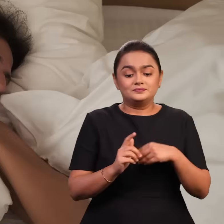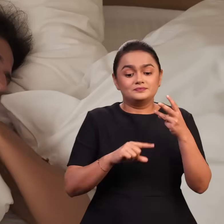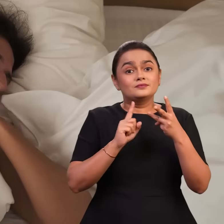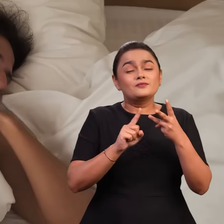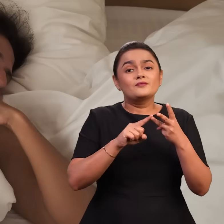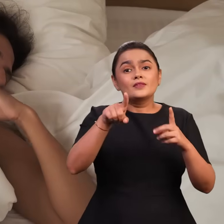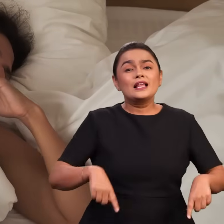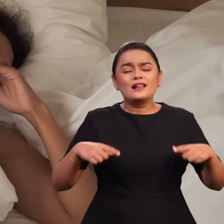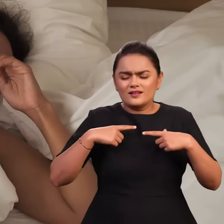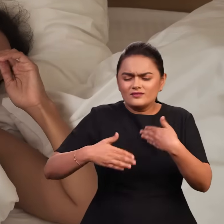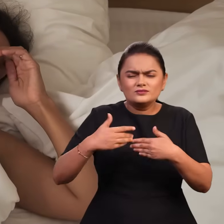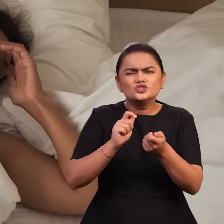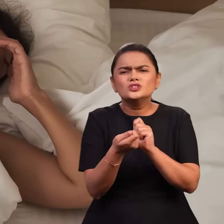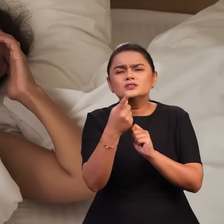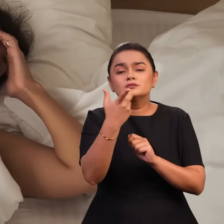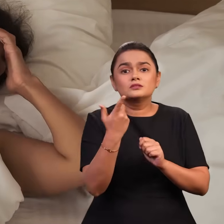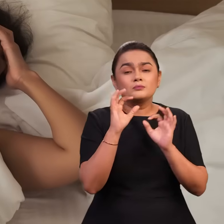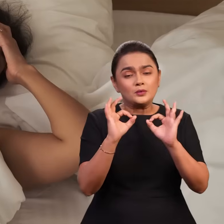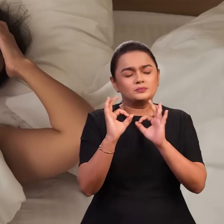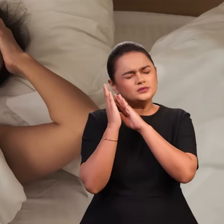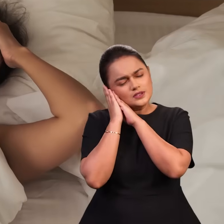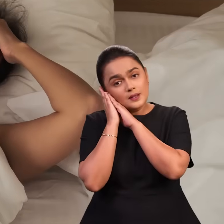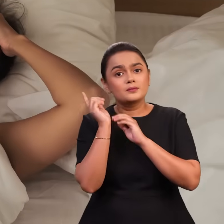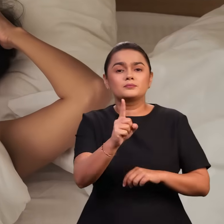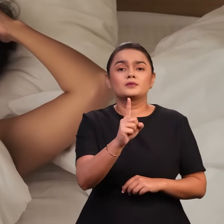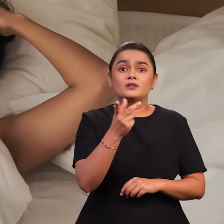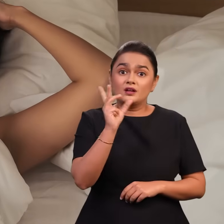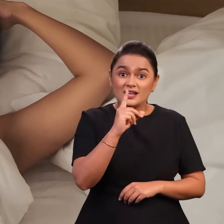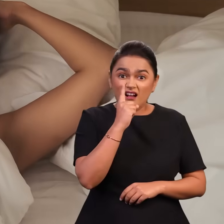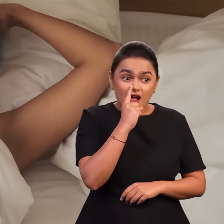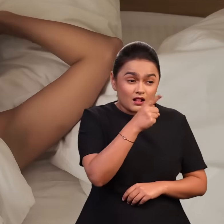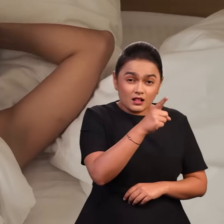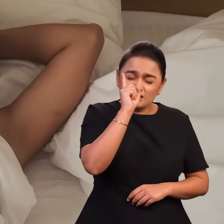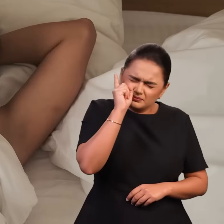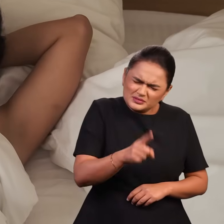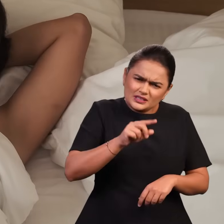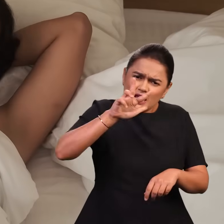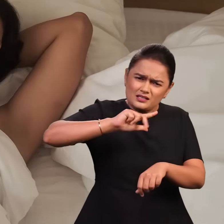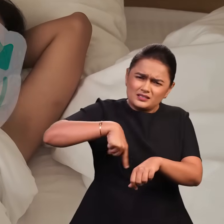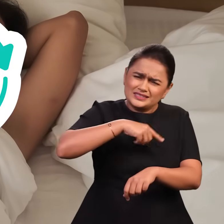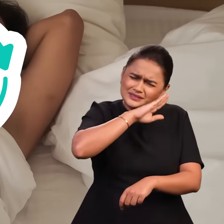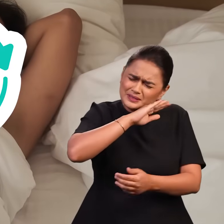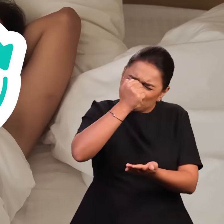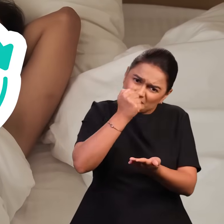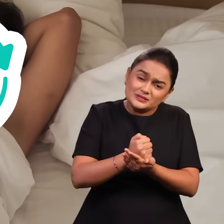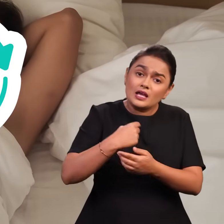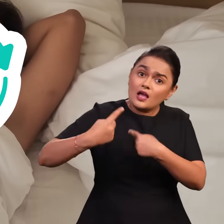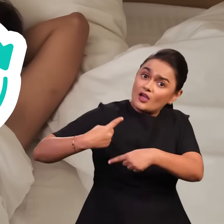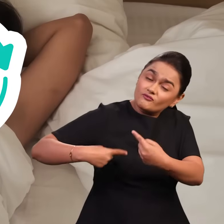Third lifestyle change - is proper sleep. Again a female requires at least eight hours of sleep per night.